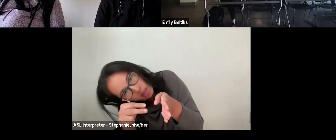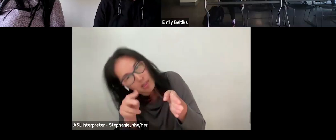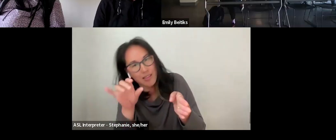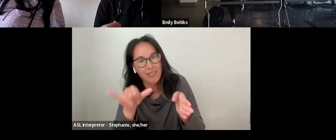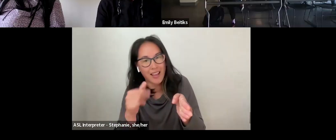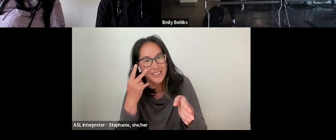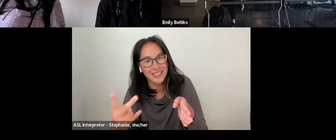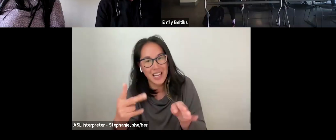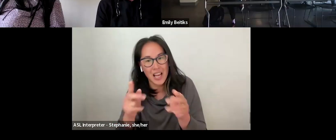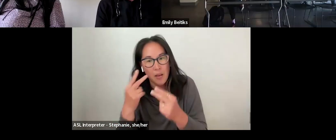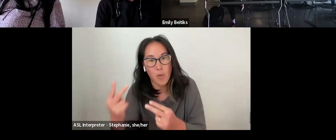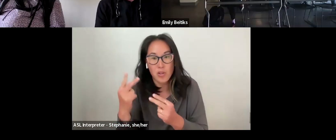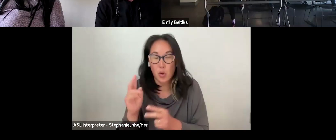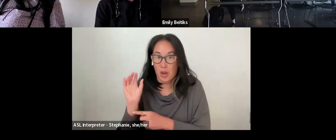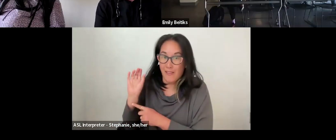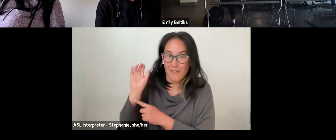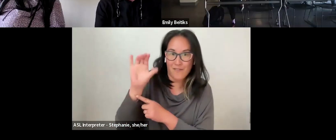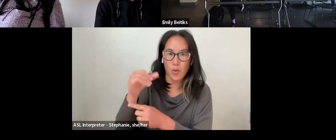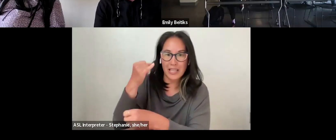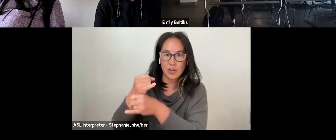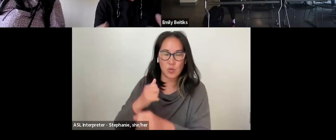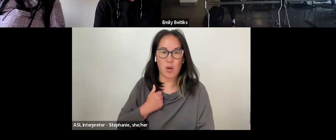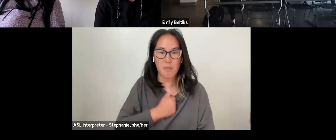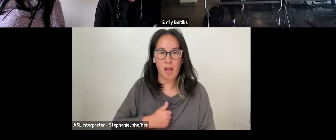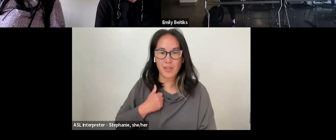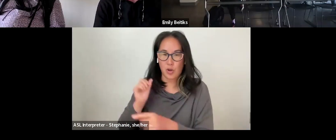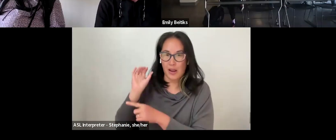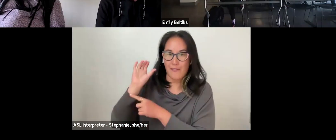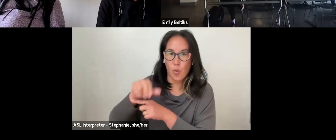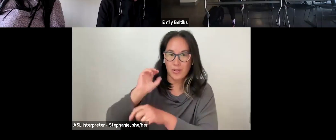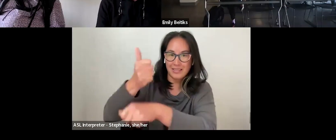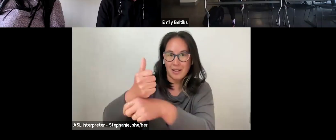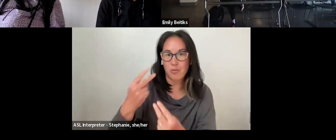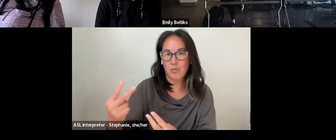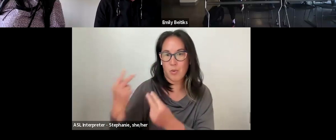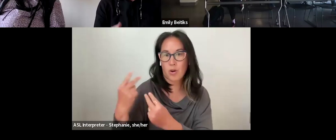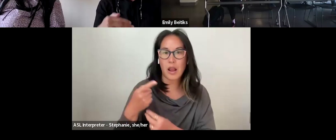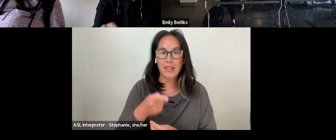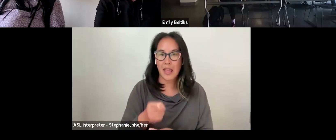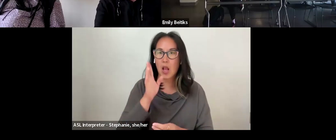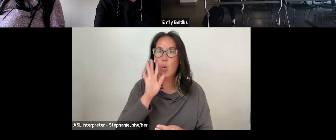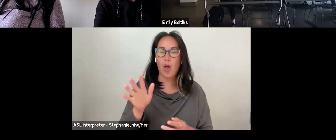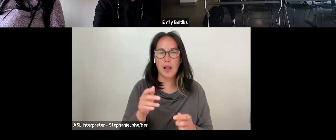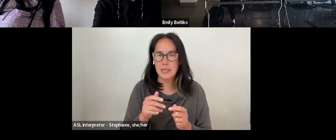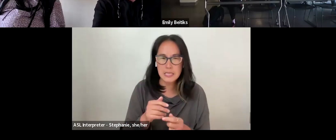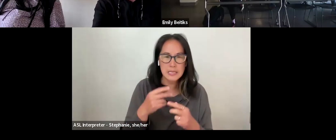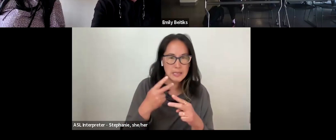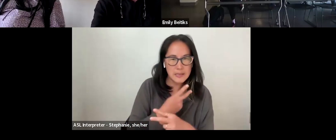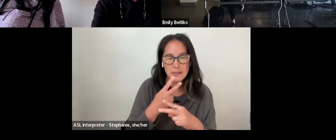Even when you force an institution to apologize and put up a memorial like this, they will do everything possible to make sure